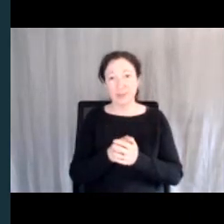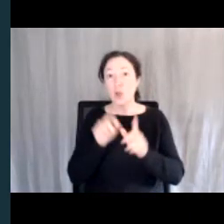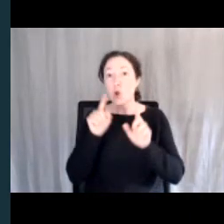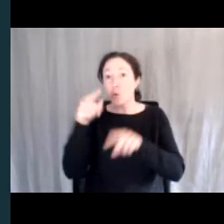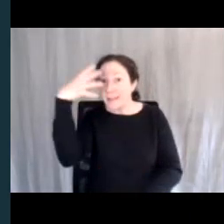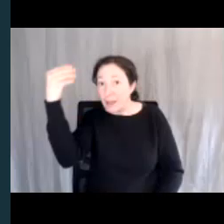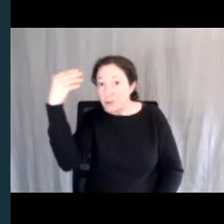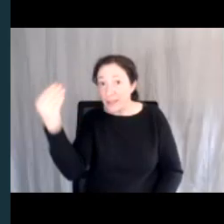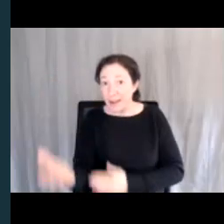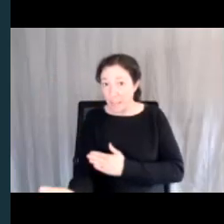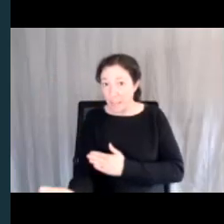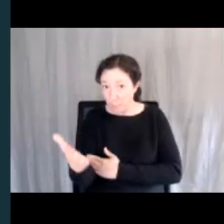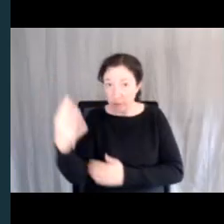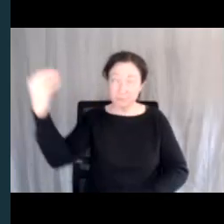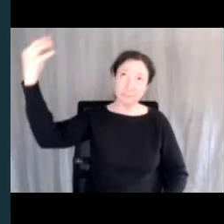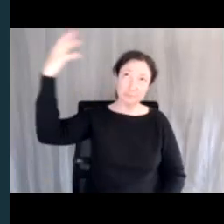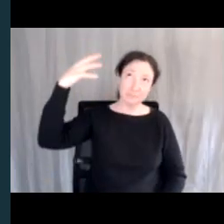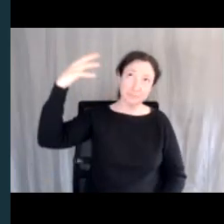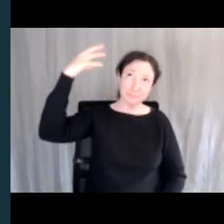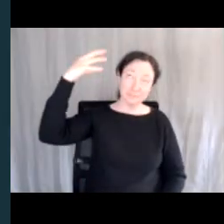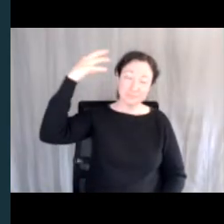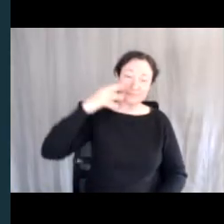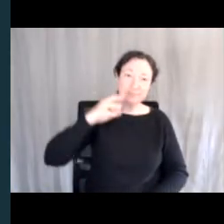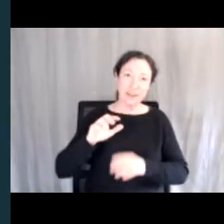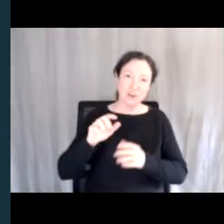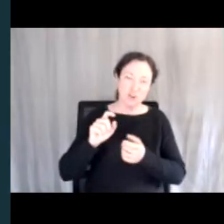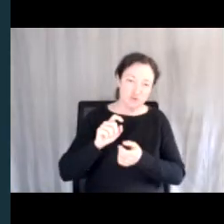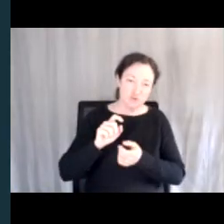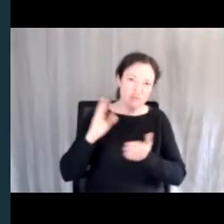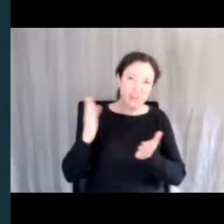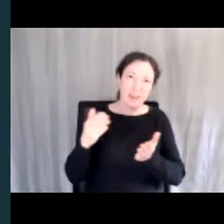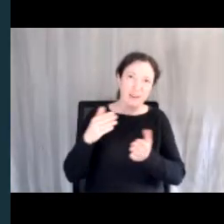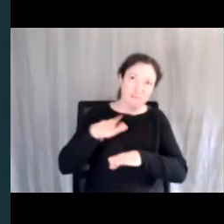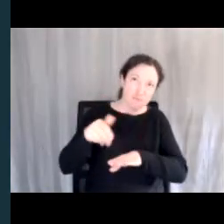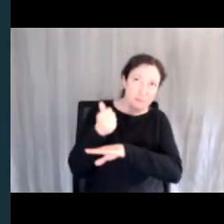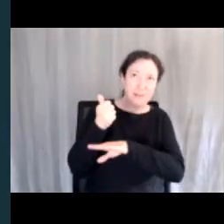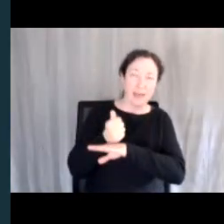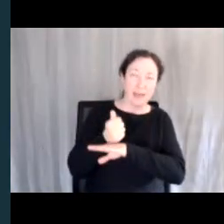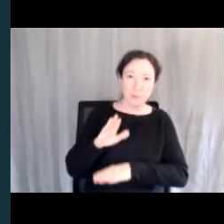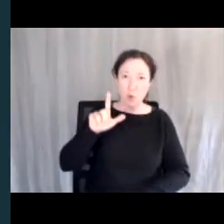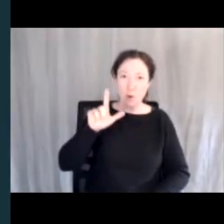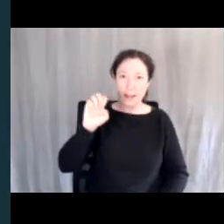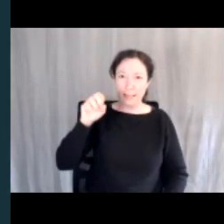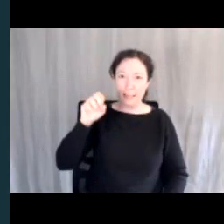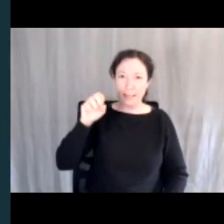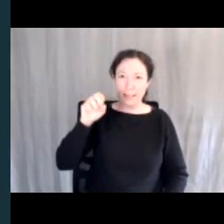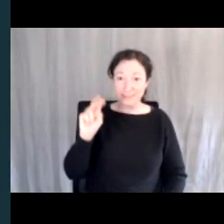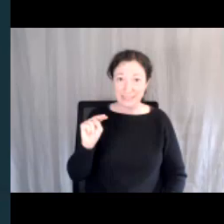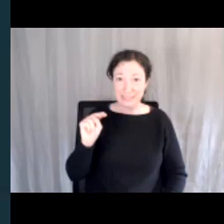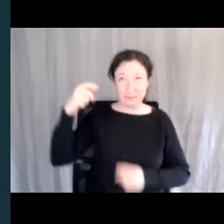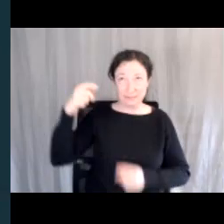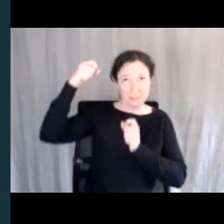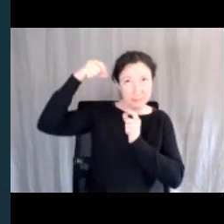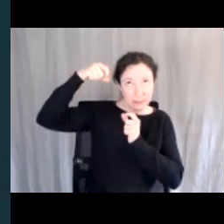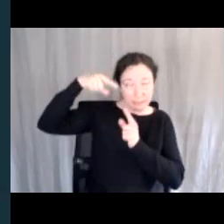to reset your leptin signaling. We won't spend too much time on that, but just know that like daylight's good for you. And then certain therapies